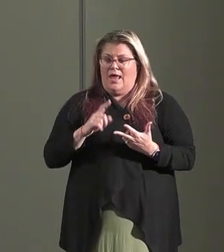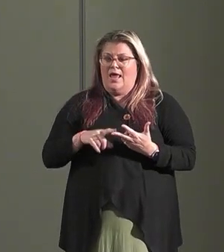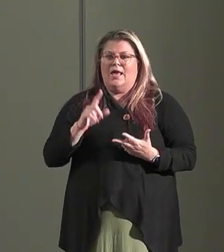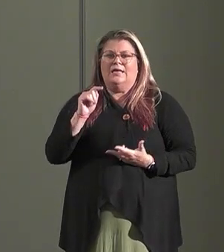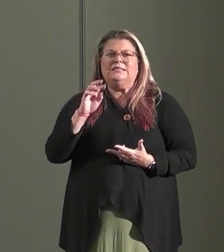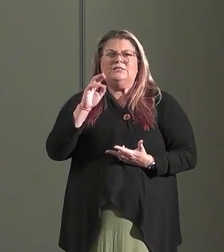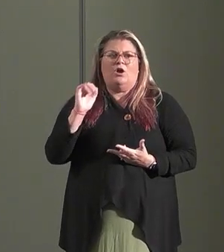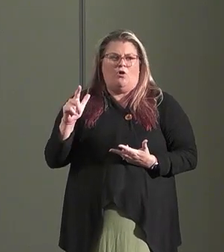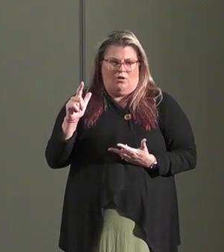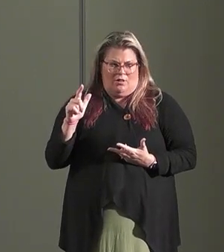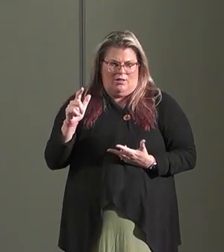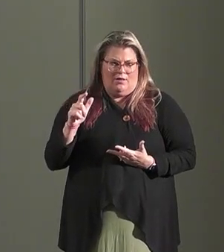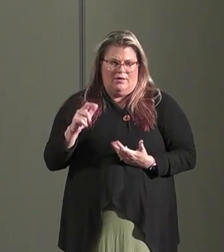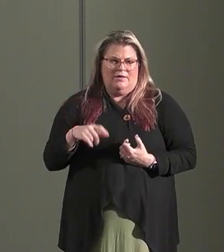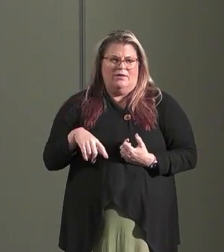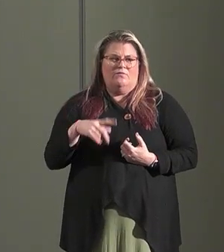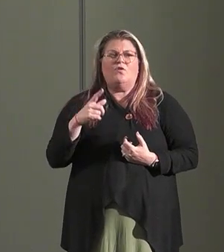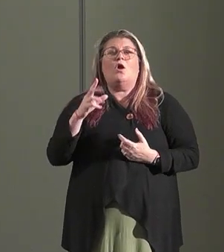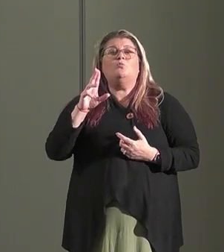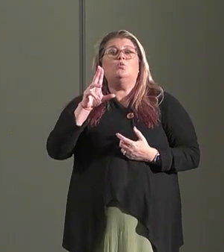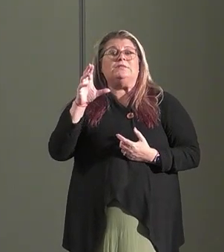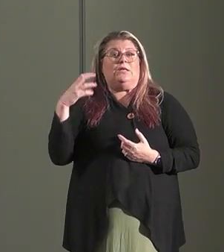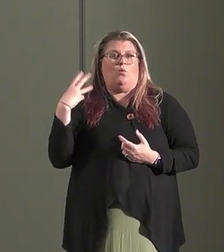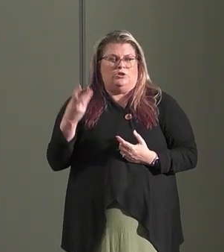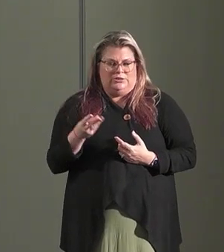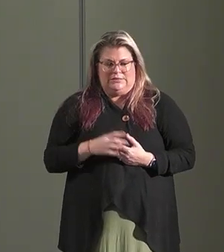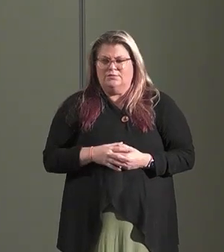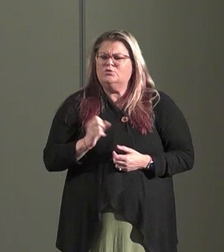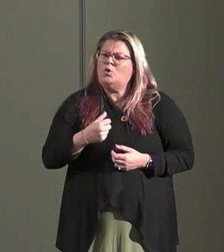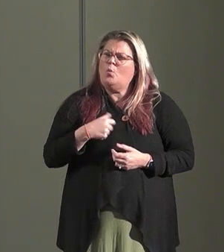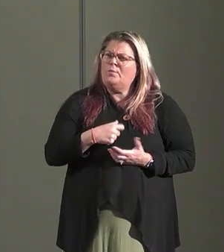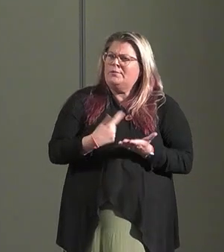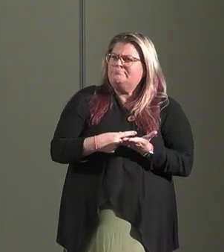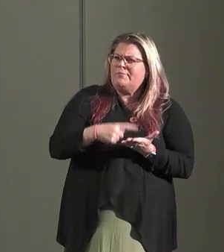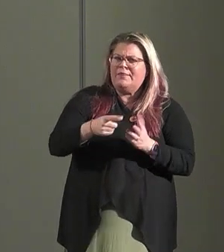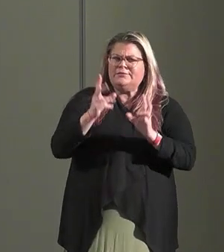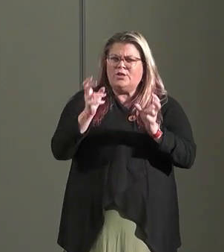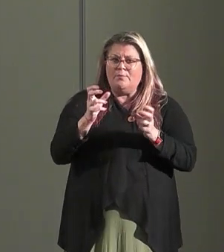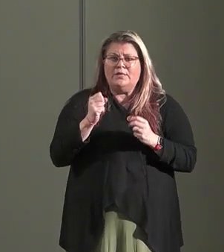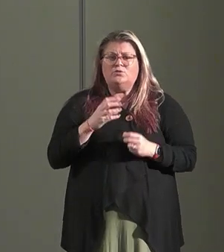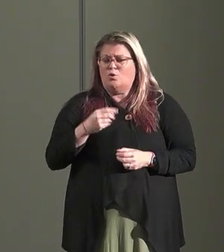we've been talking about this topic. Can you set the stage for those folks